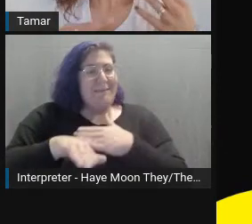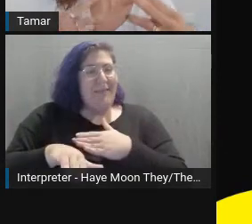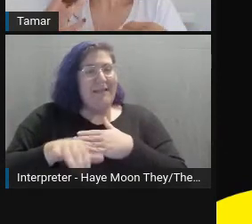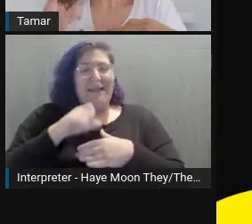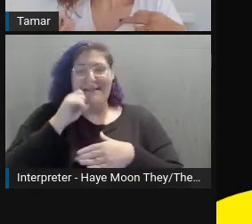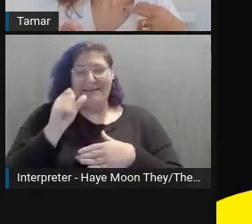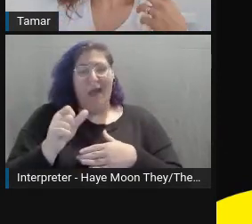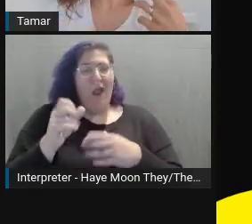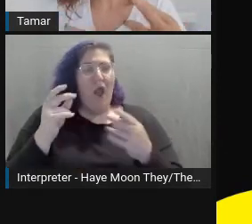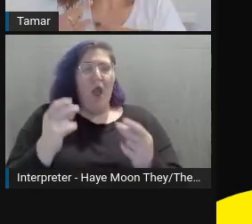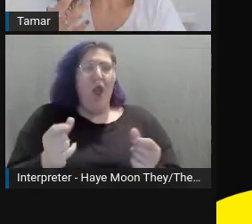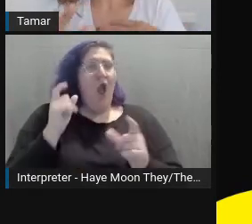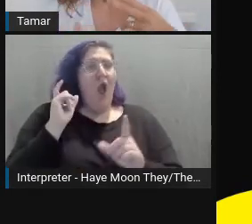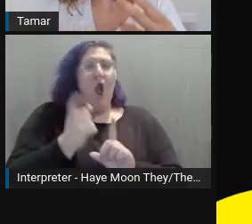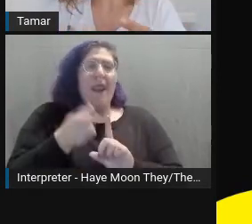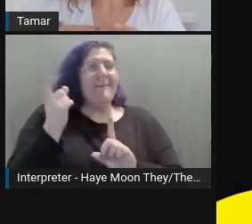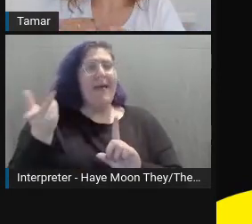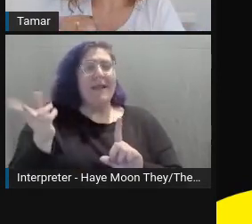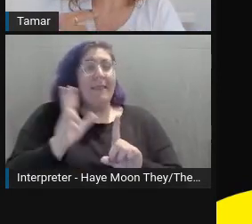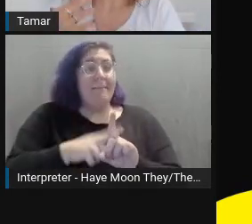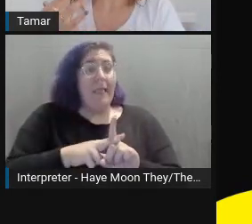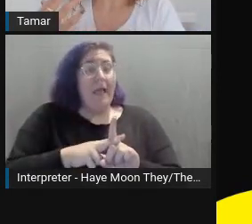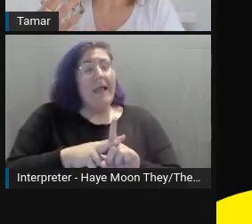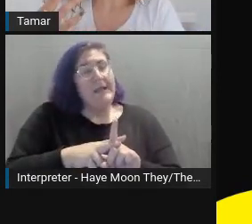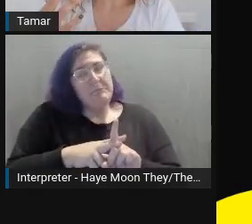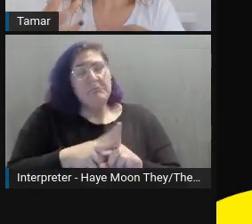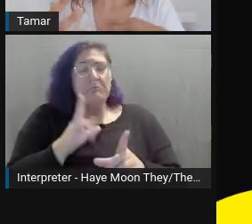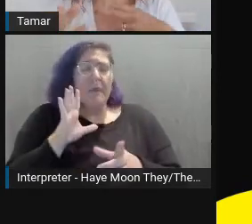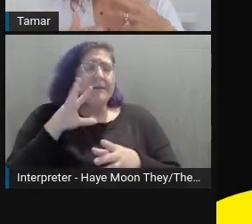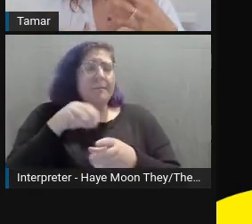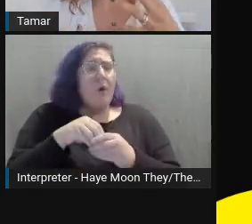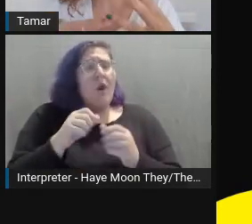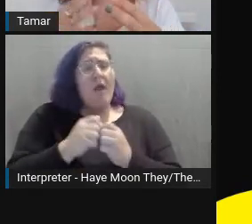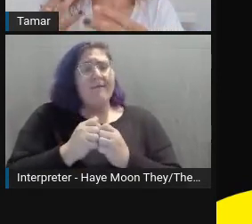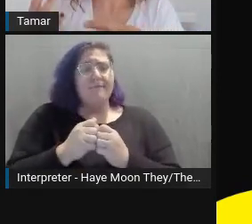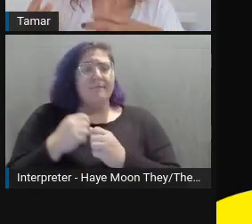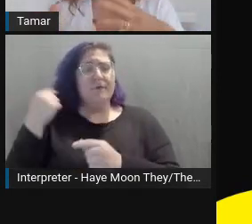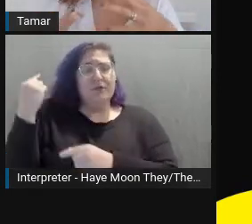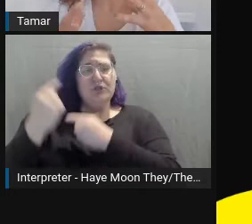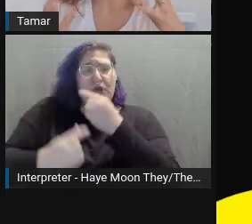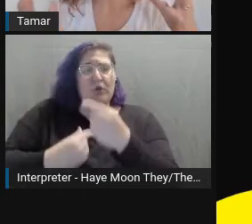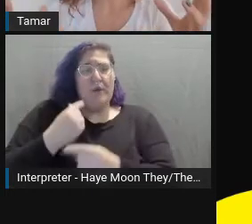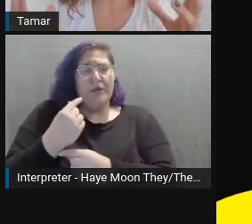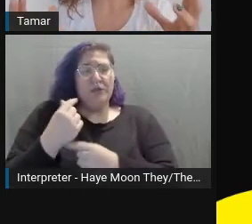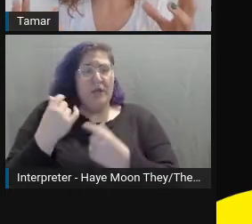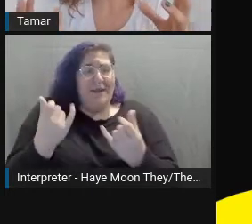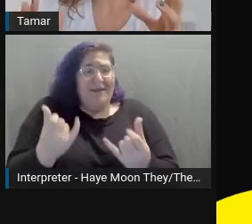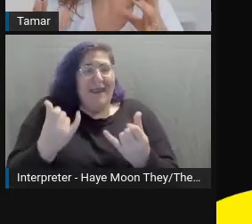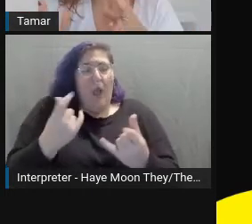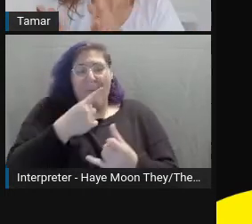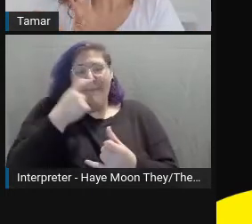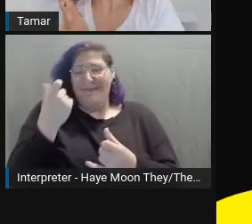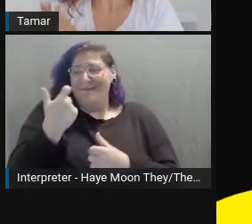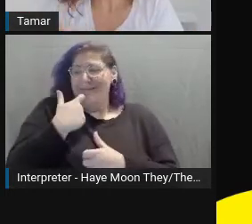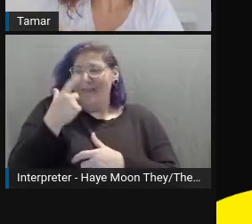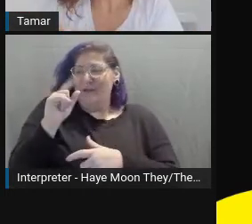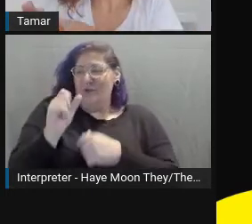to do with the generation that we're in today, where the digital transformation over the last 20 years has allowed us